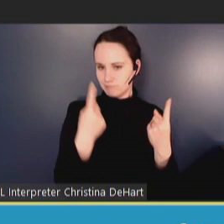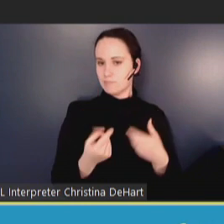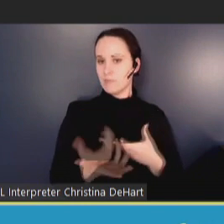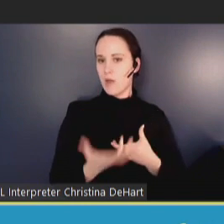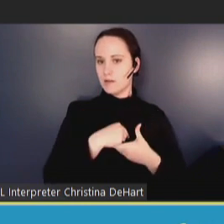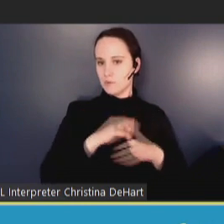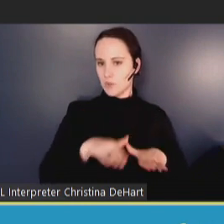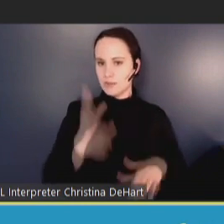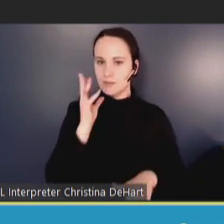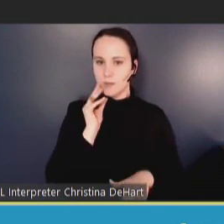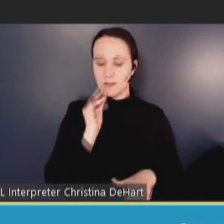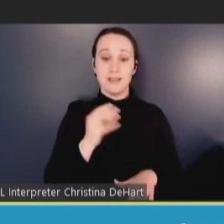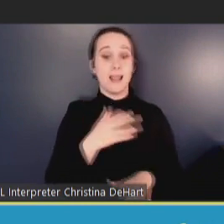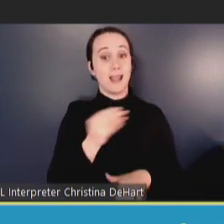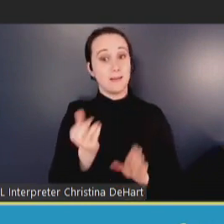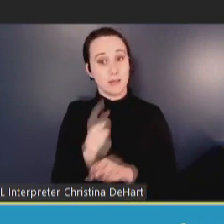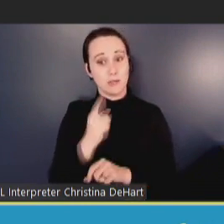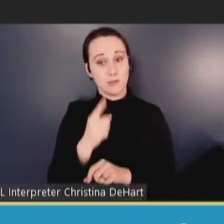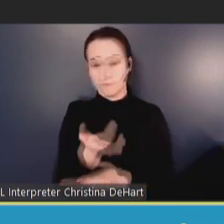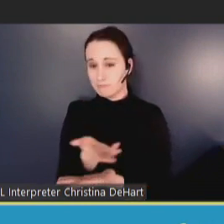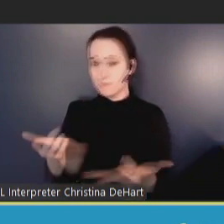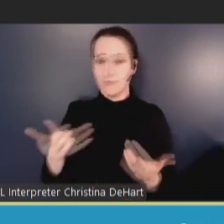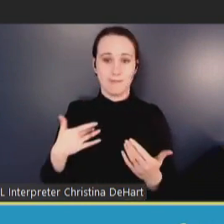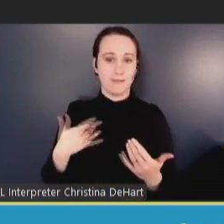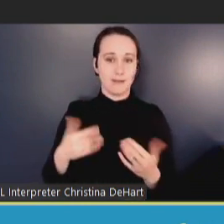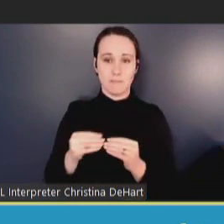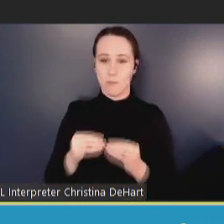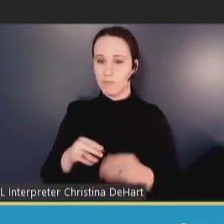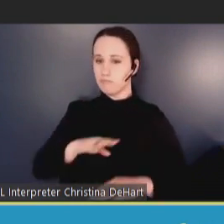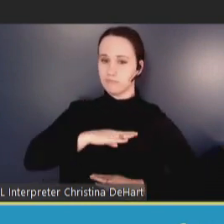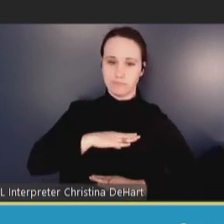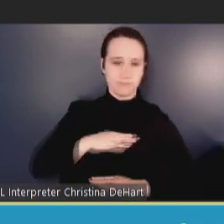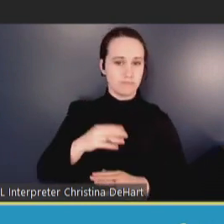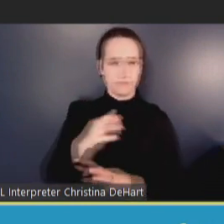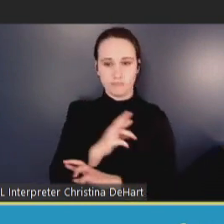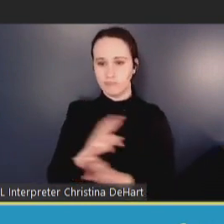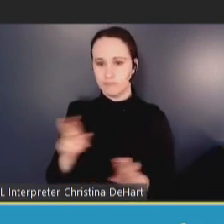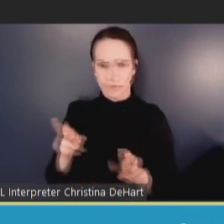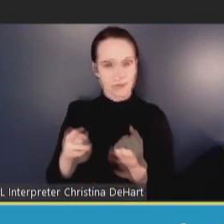universal strategies to support their autistic patients and families during primary care visits.